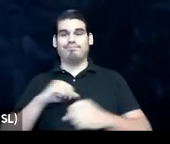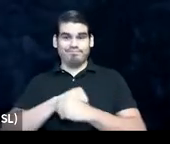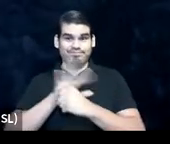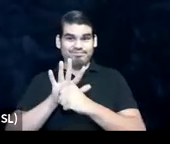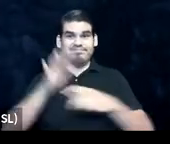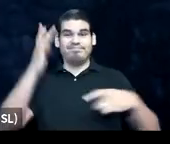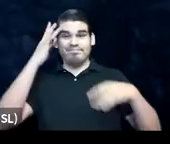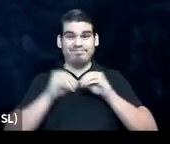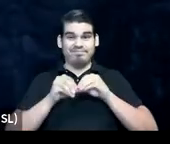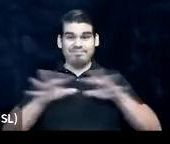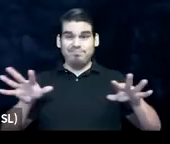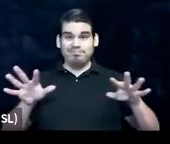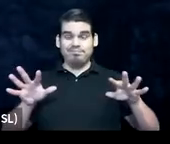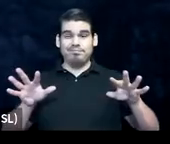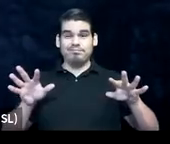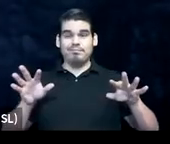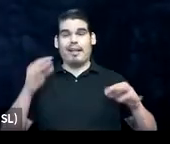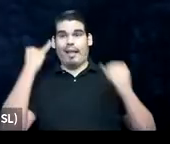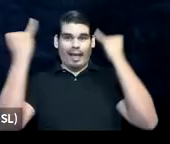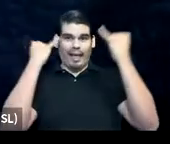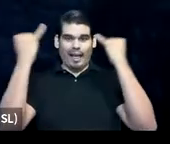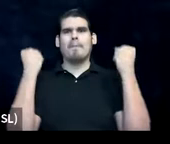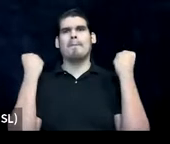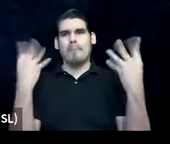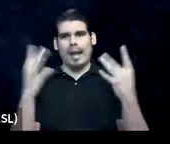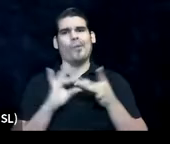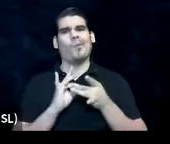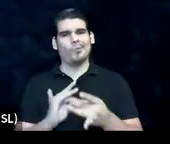Um, did we have one more hand, we might have lost it.